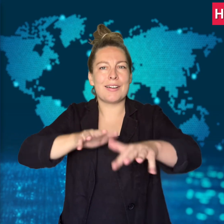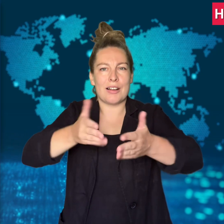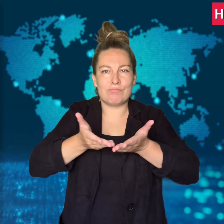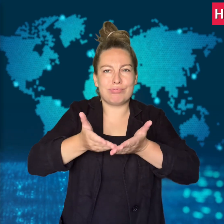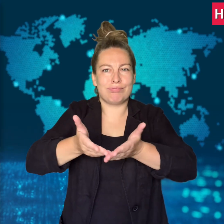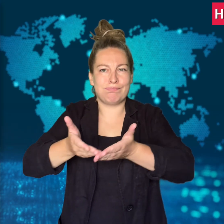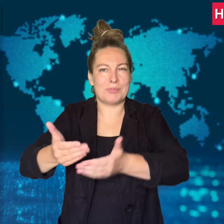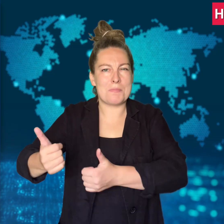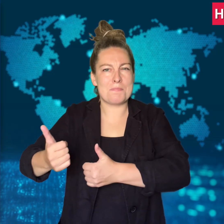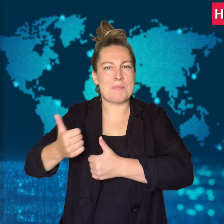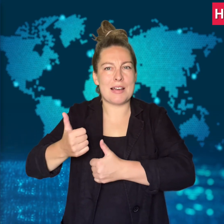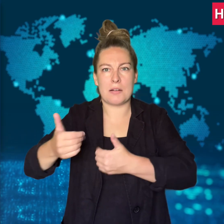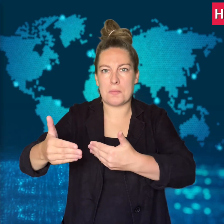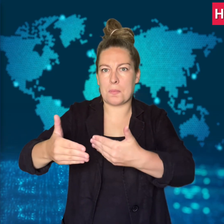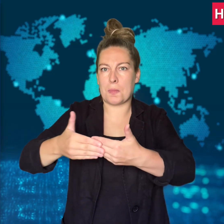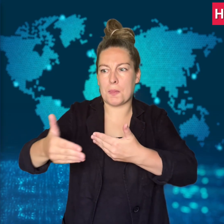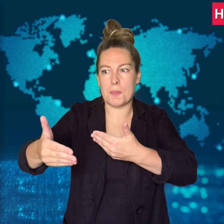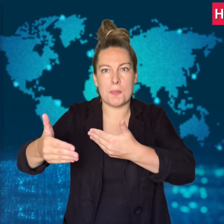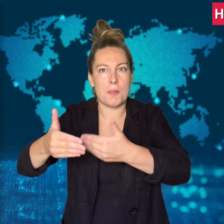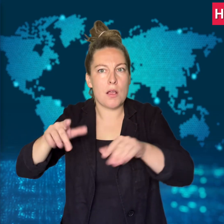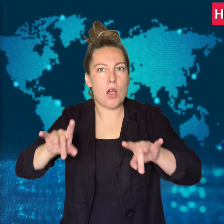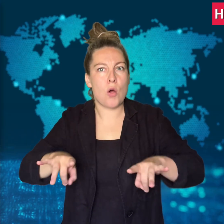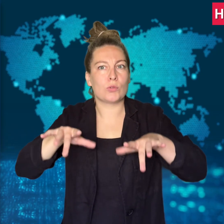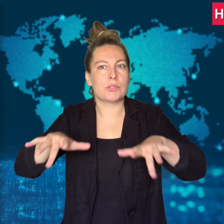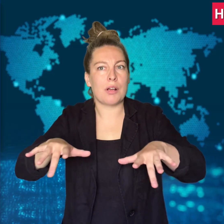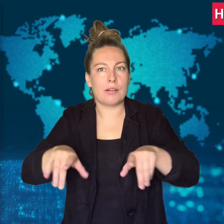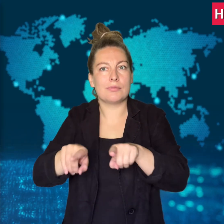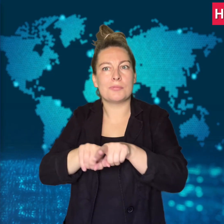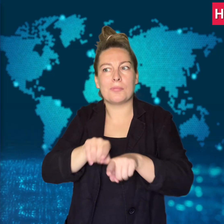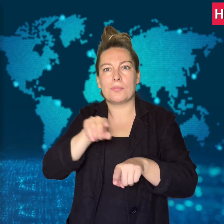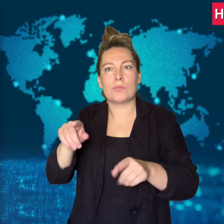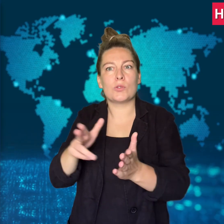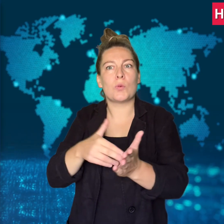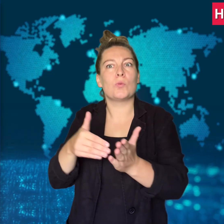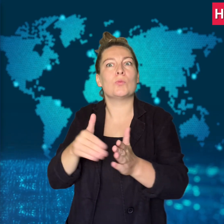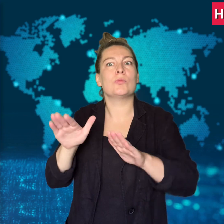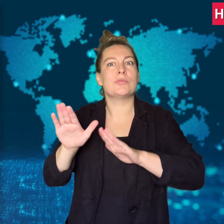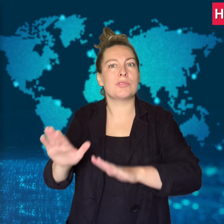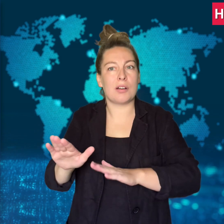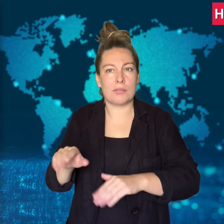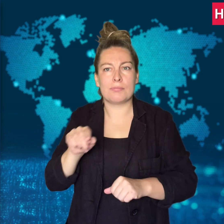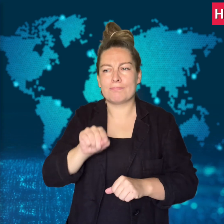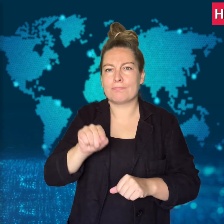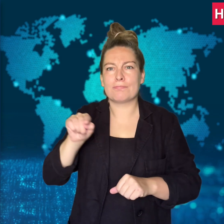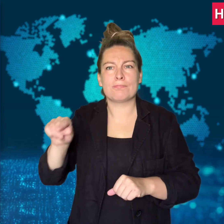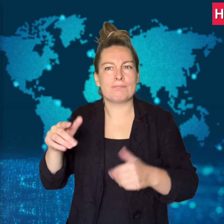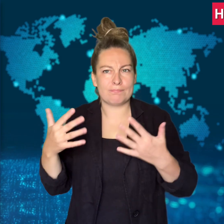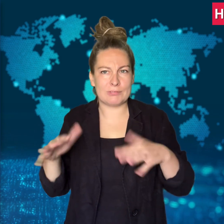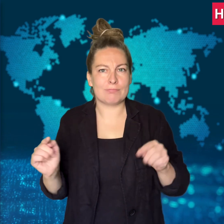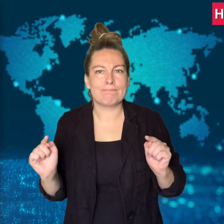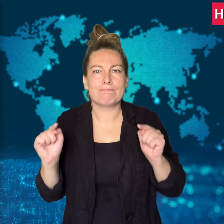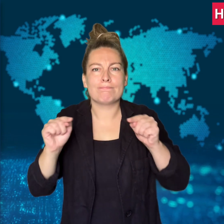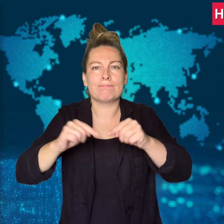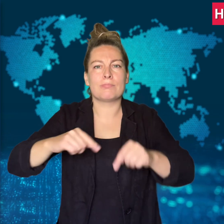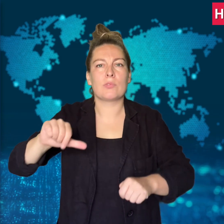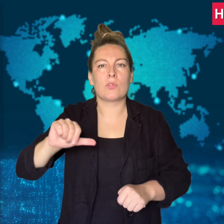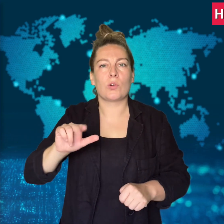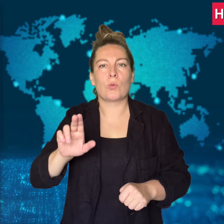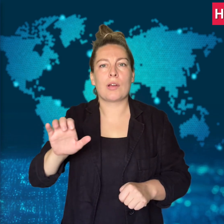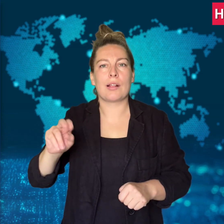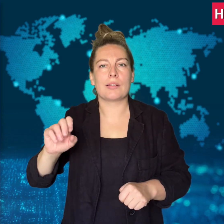cooperation in response to China’s recent live-fire naval exercises near